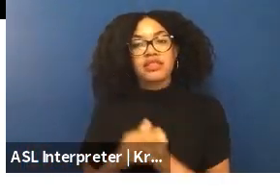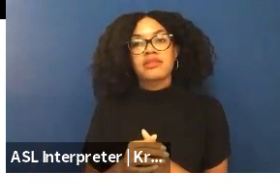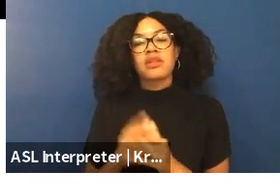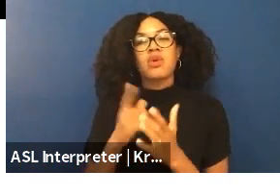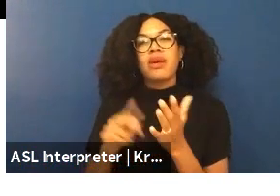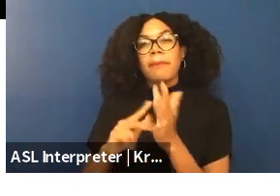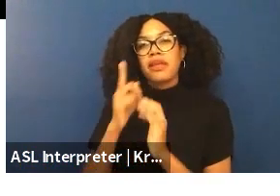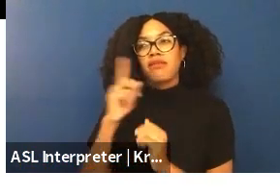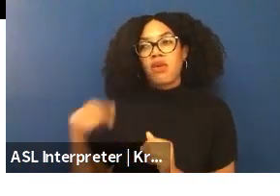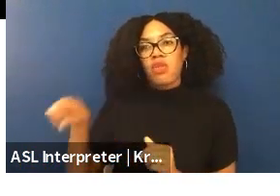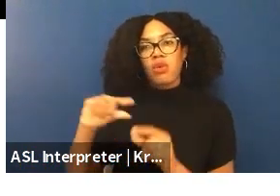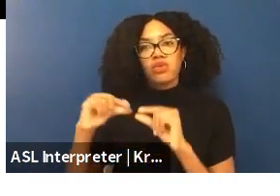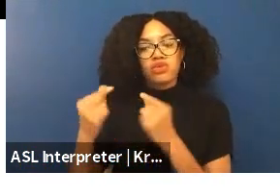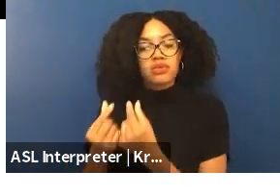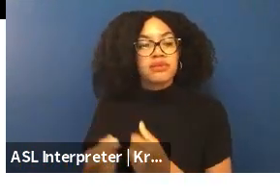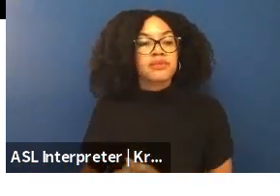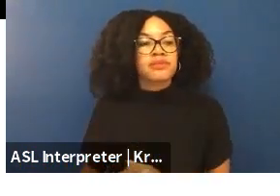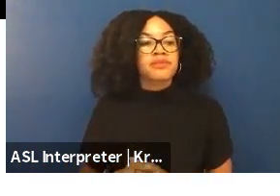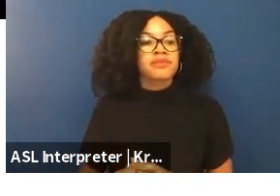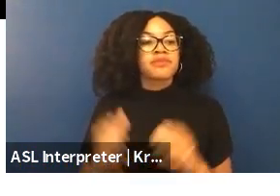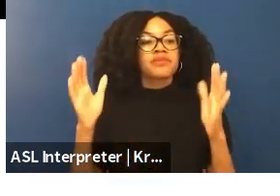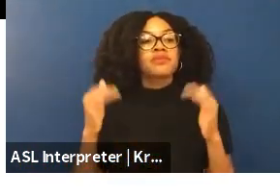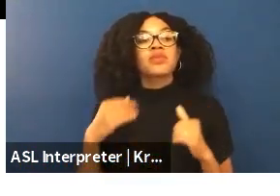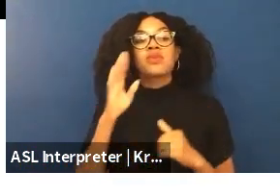In addition, we're going to explore Carlock's assertion that "growing class